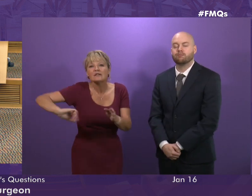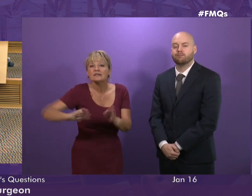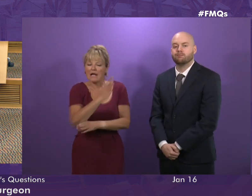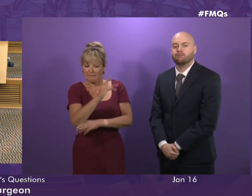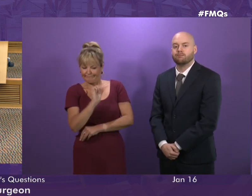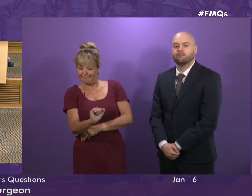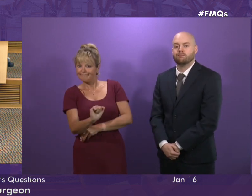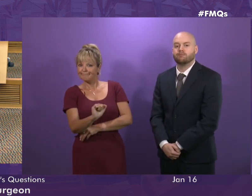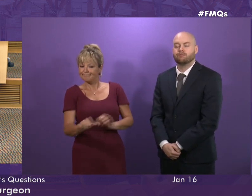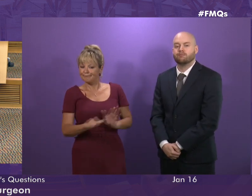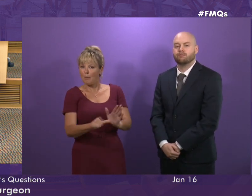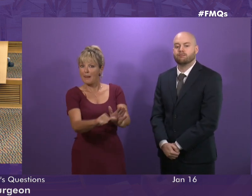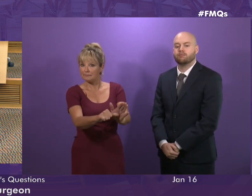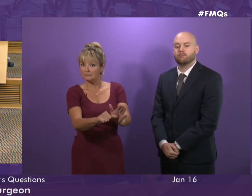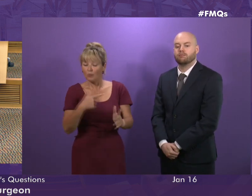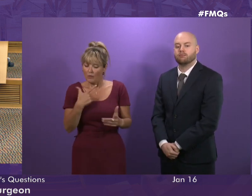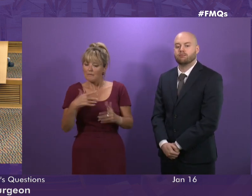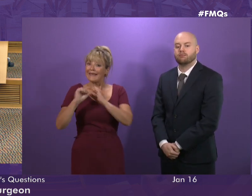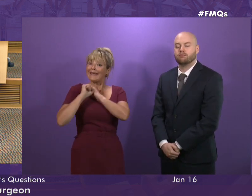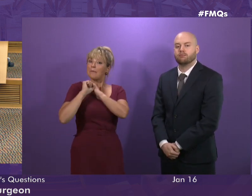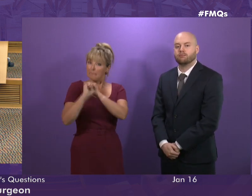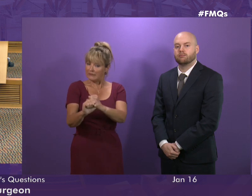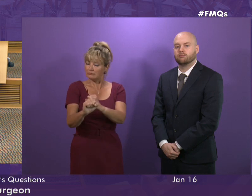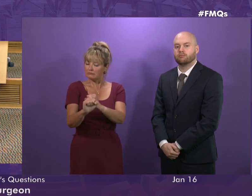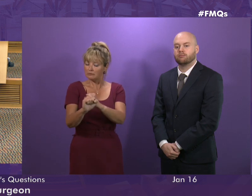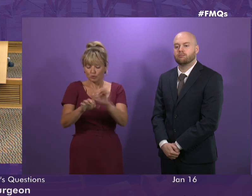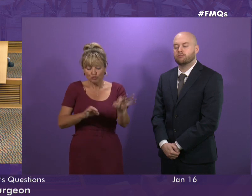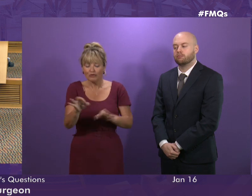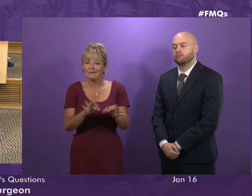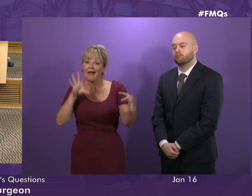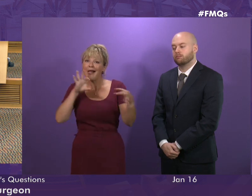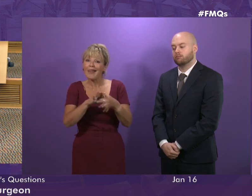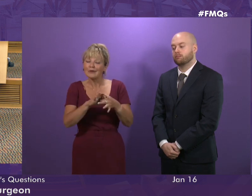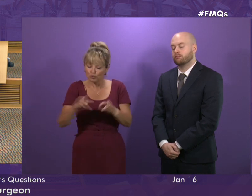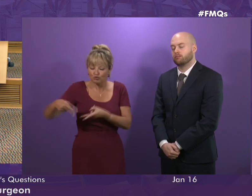of government to the development of a wild salmon strategy. Working with key stakeholders,